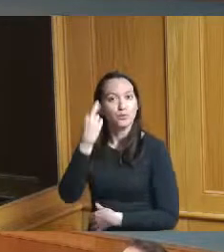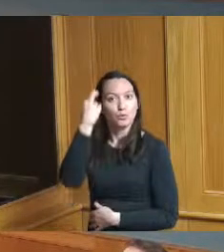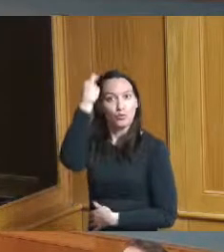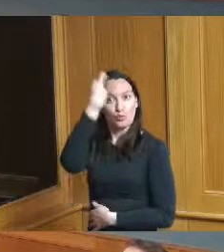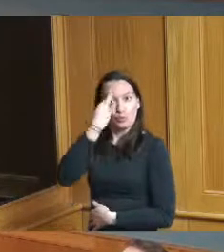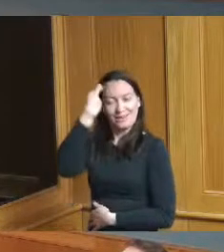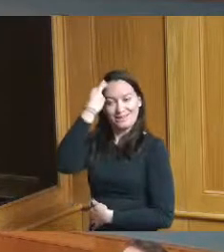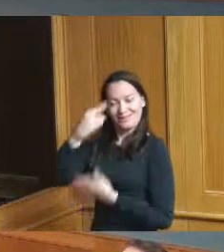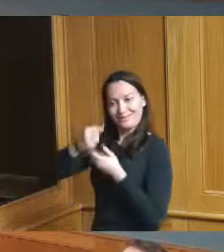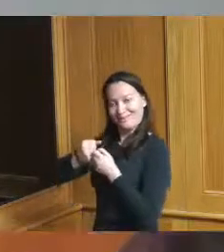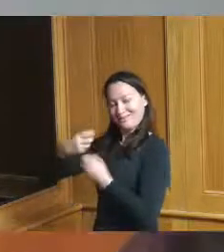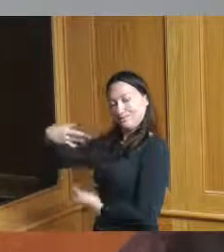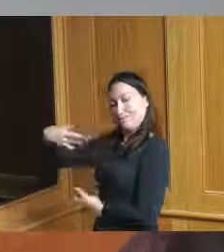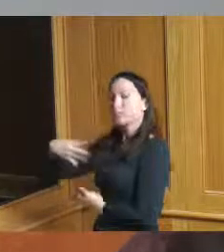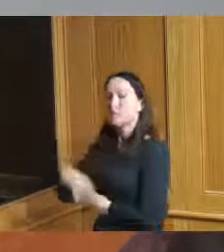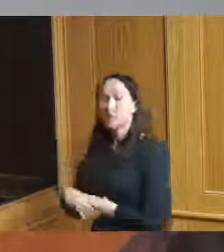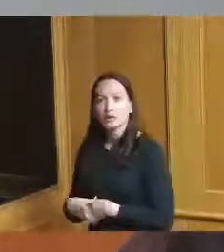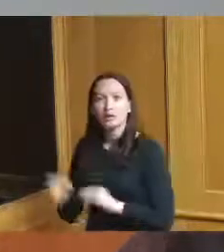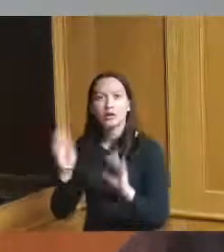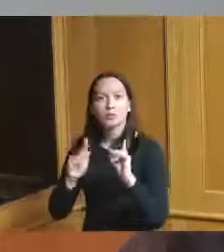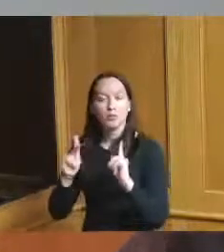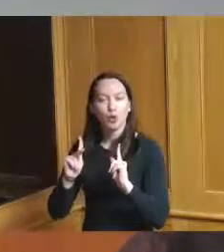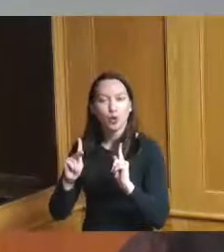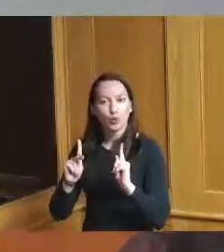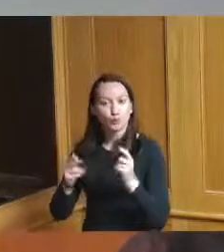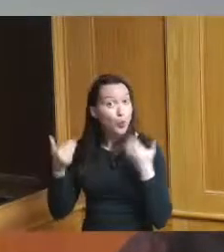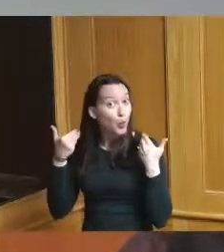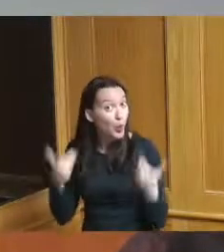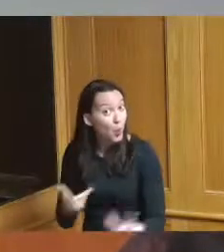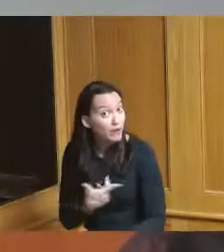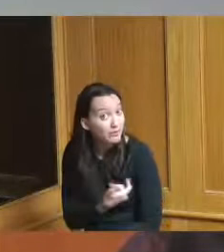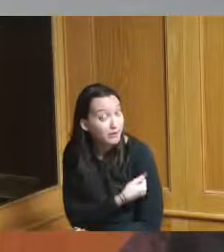that people talked about getting vaccinated within the next three months